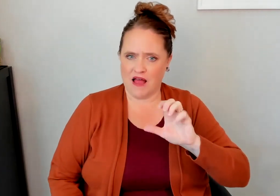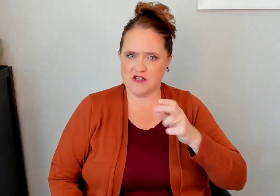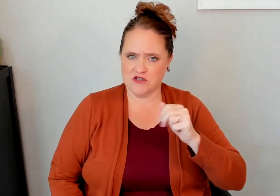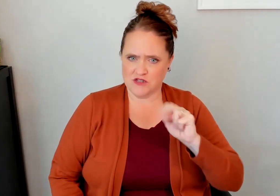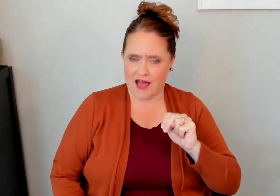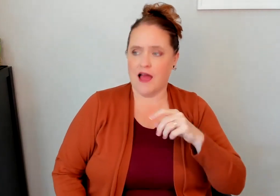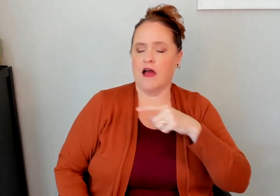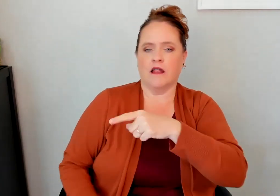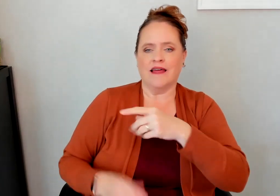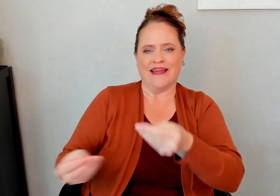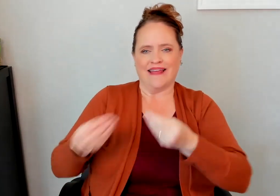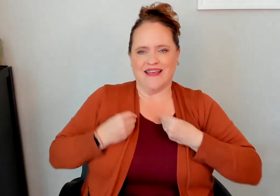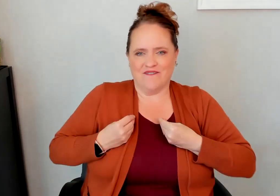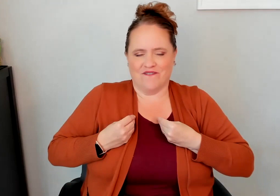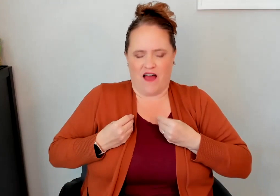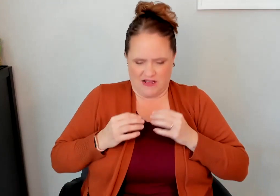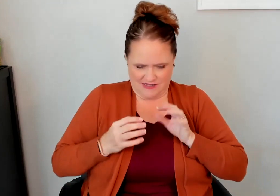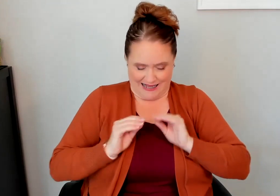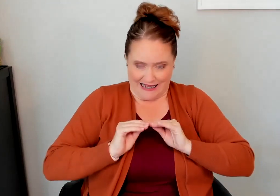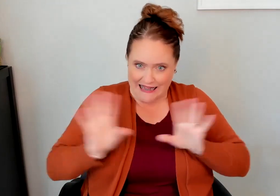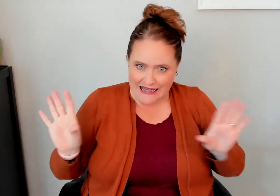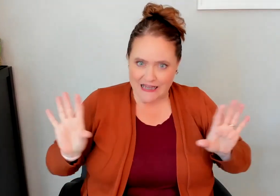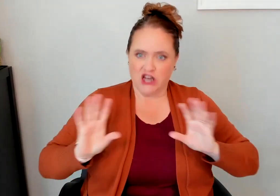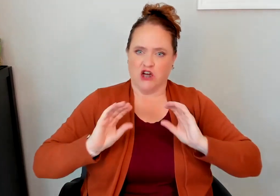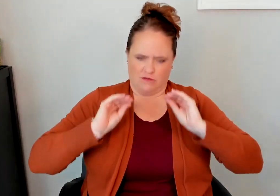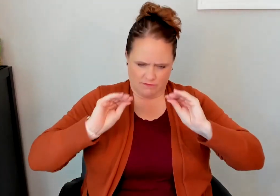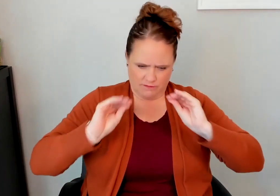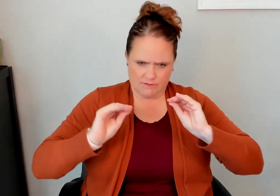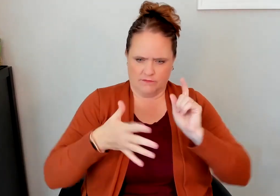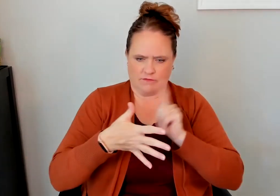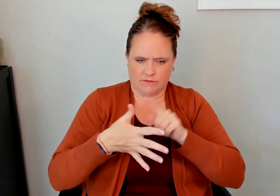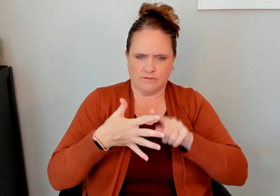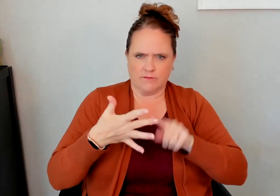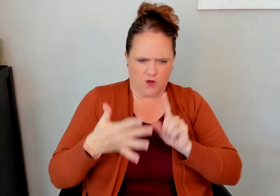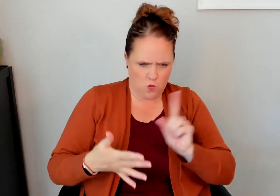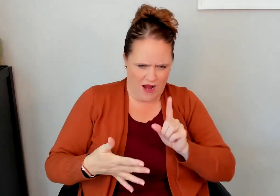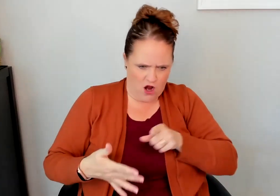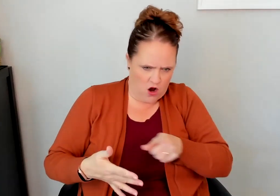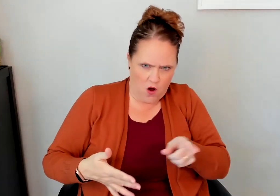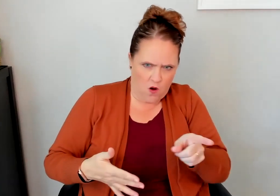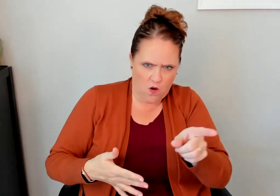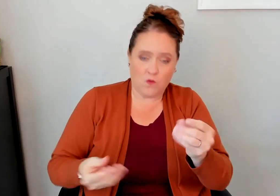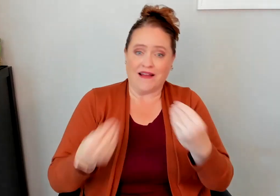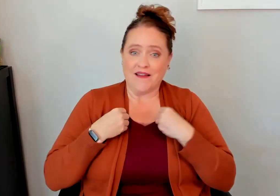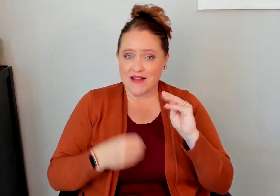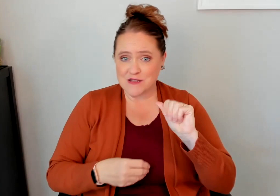maya chan is that they provided very clear instructions about where to go. they gave us